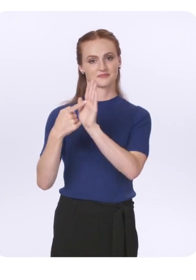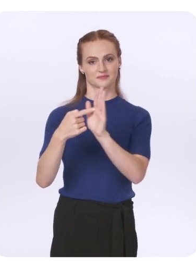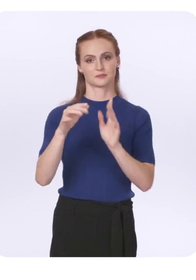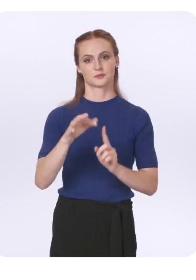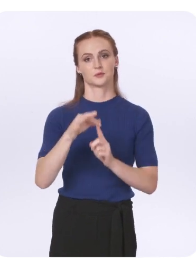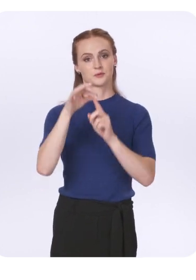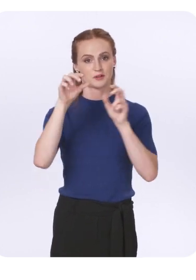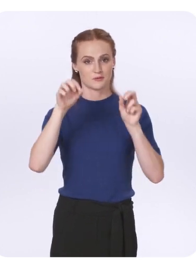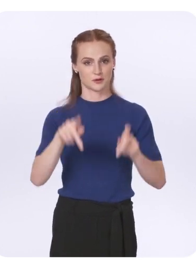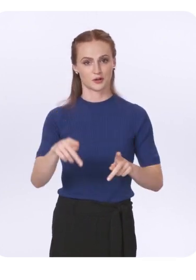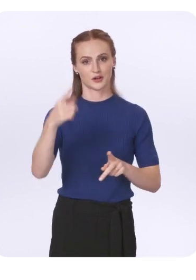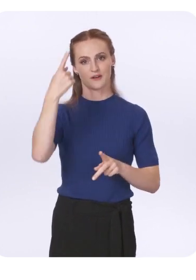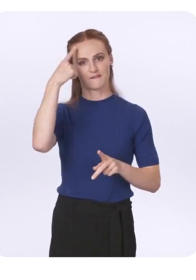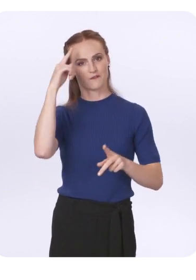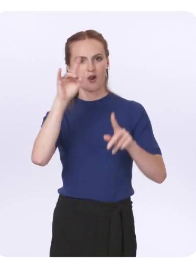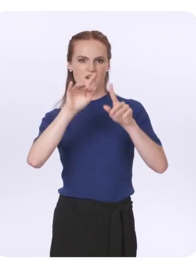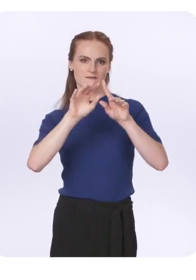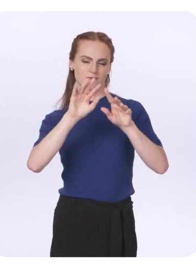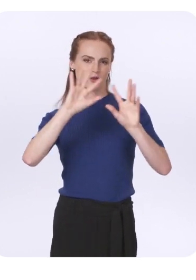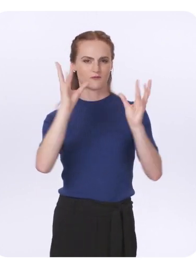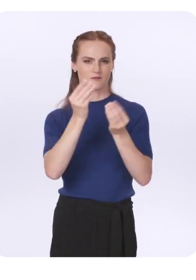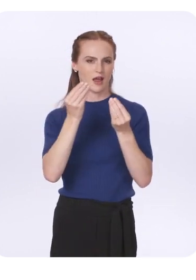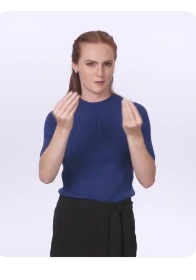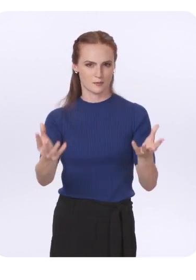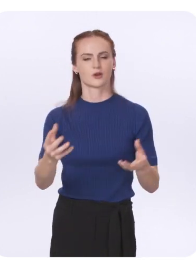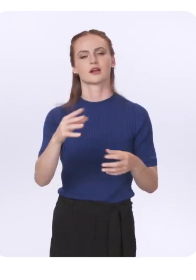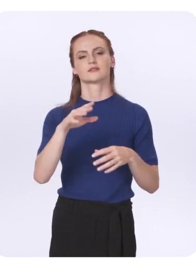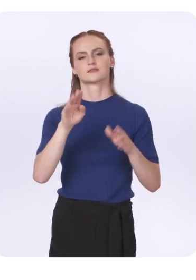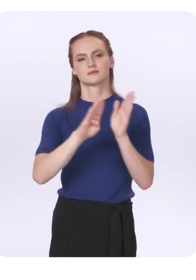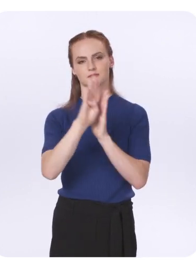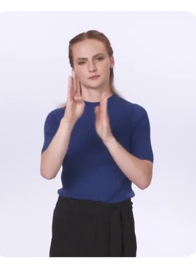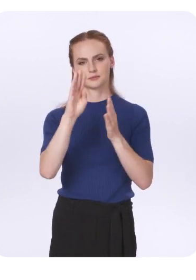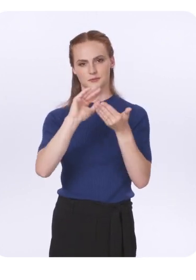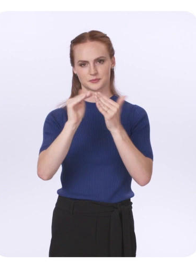This November in the heart of the tech hub, that’s the Pacific Northwest.